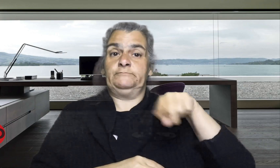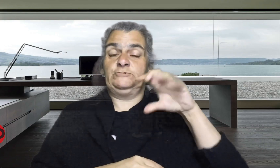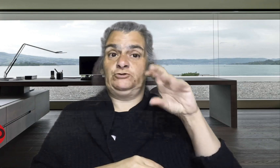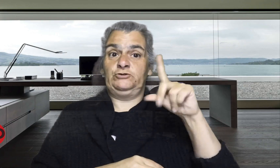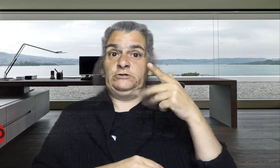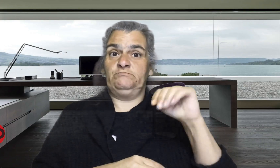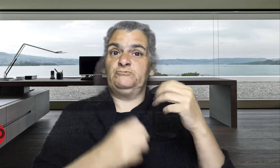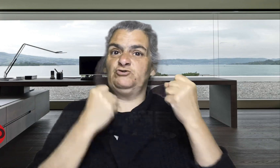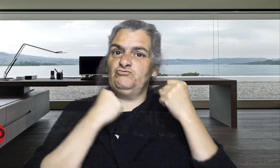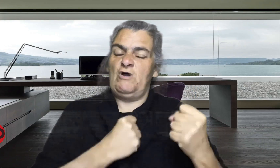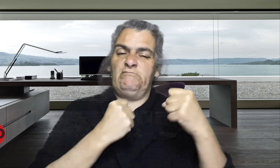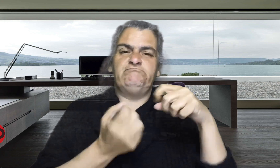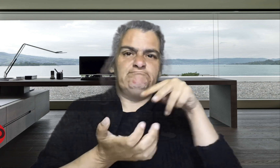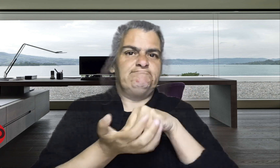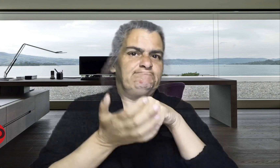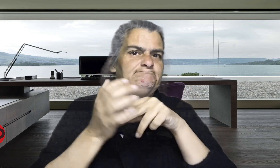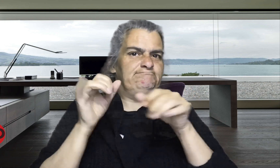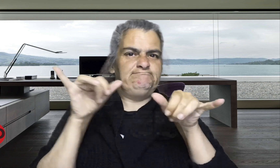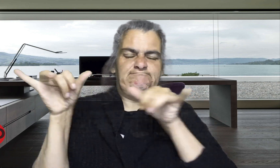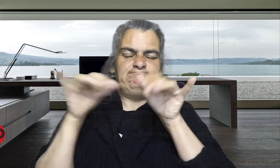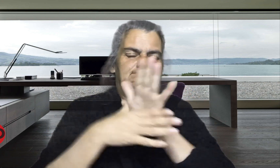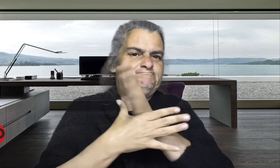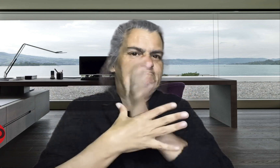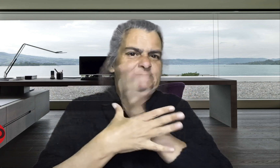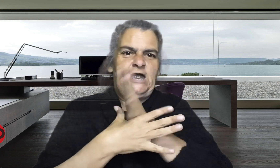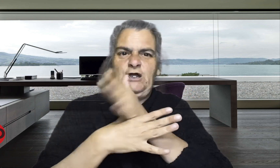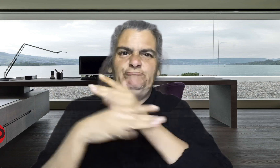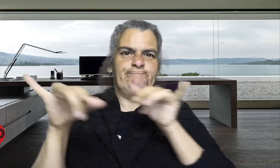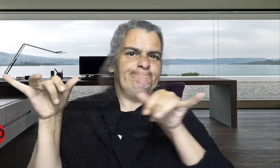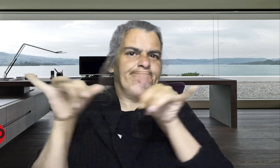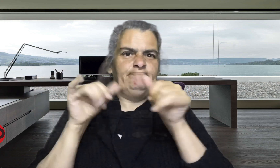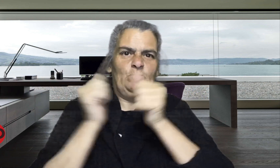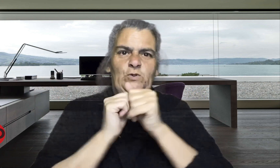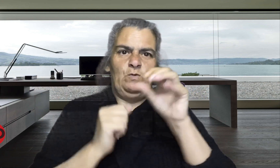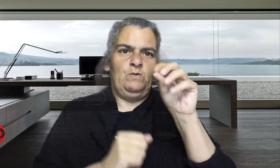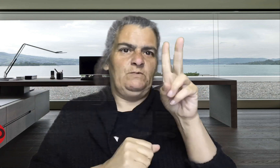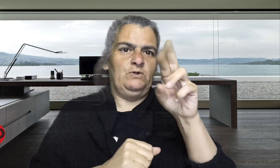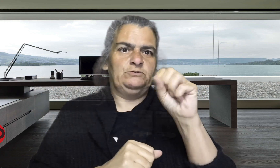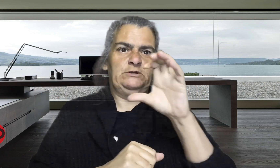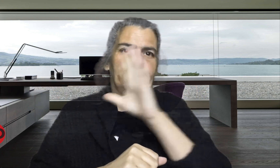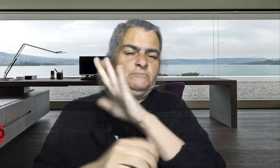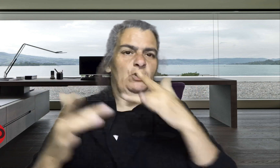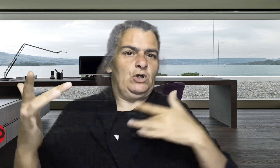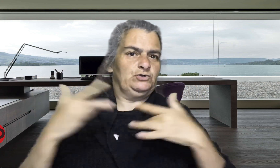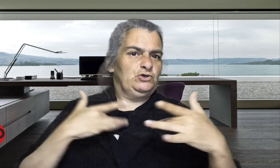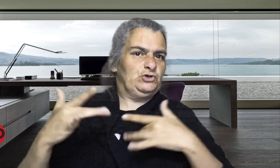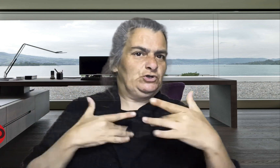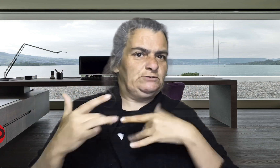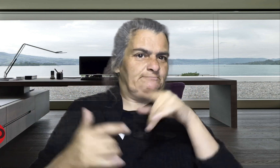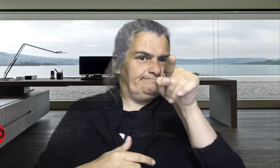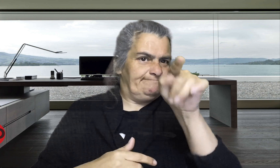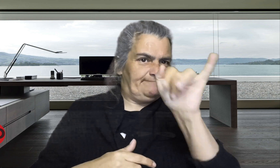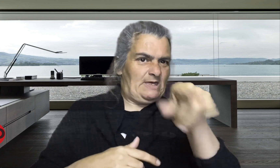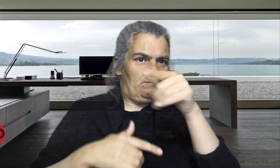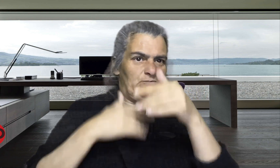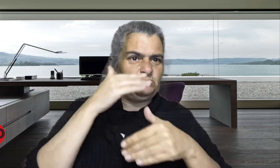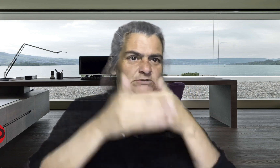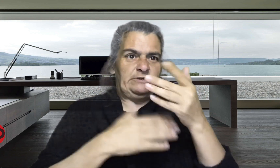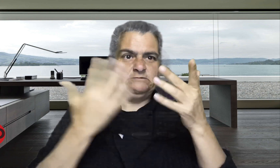CDGM strongly shares with OVRSC-COSRV’s concerns that this proceeding’s